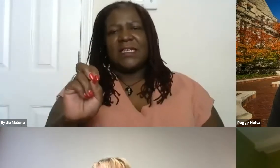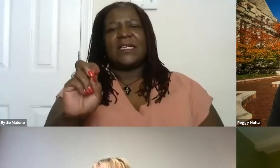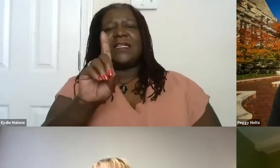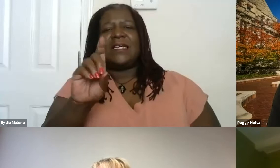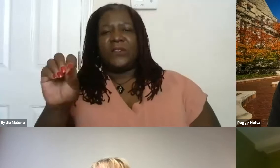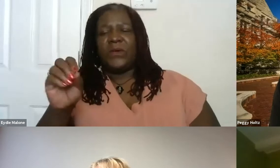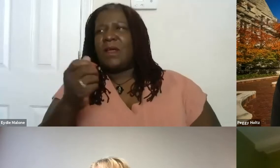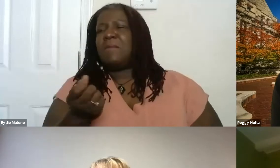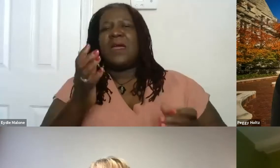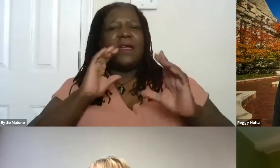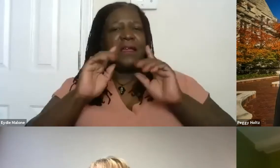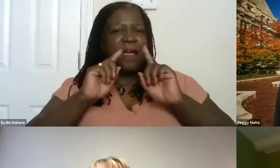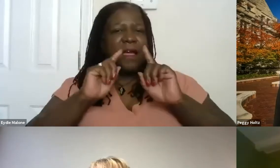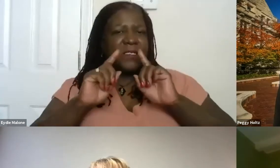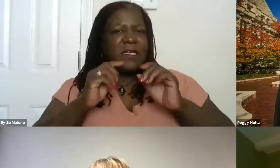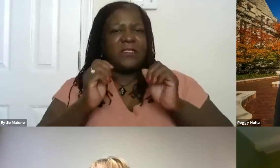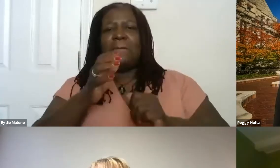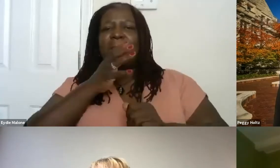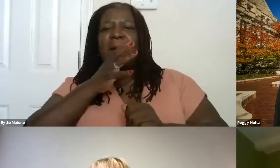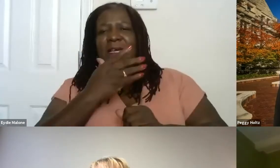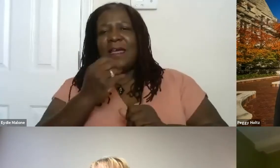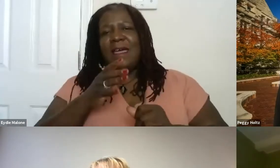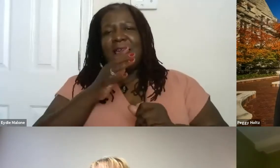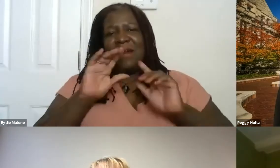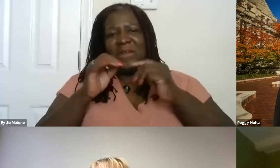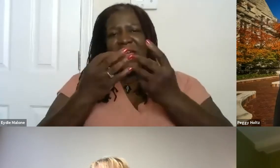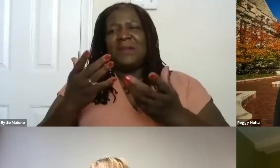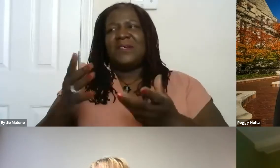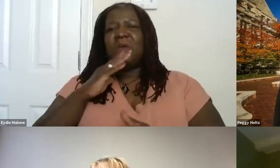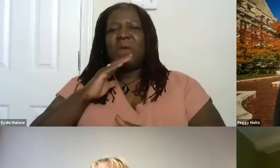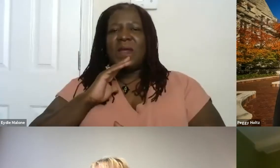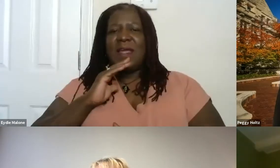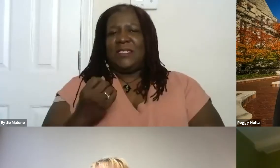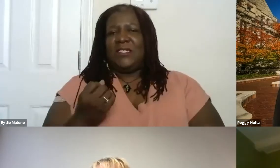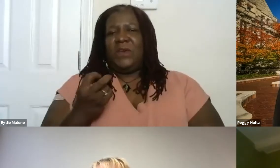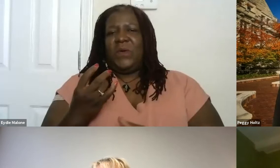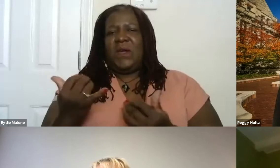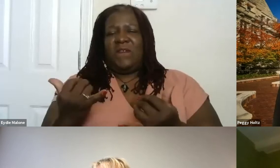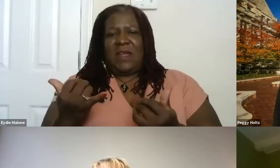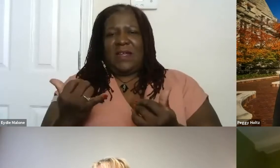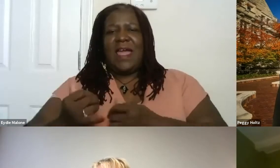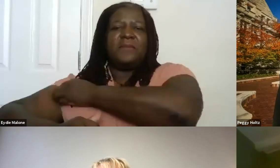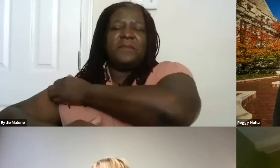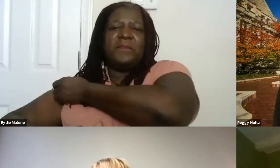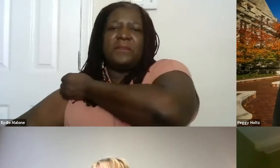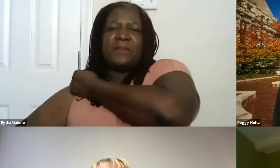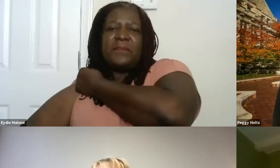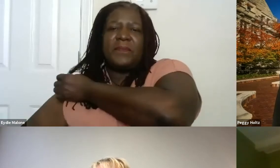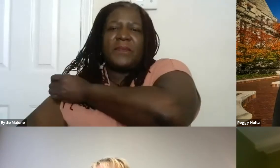families that had vaccinated their kids, her age of 12, and the final piece was my pediatrician